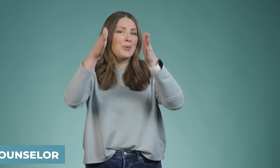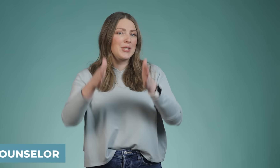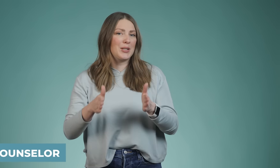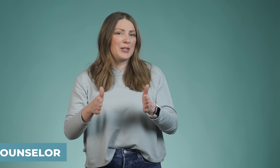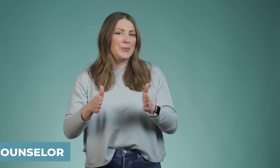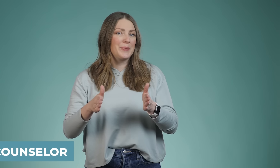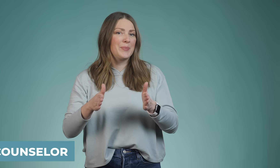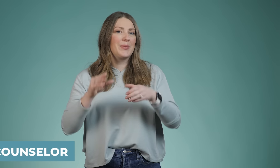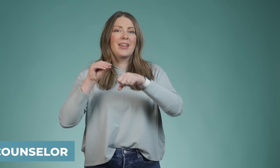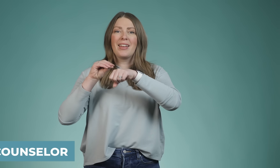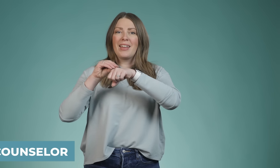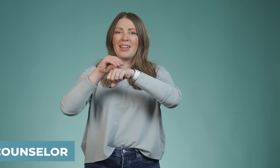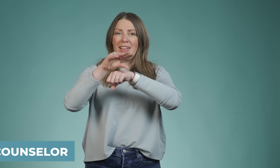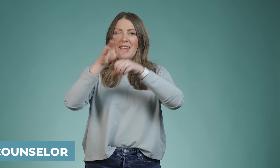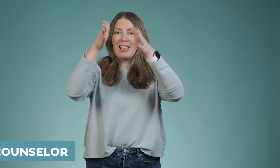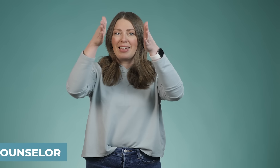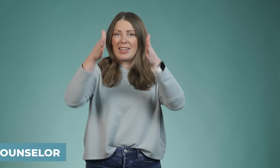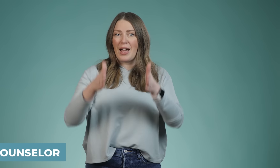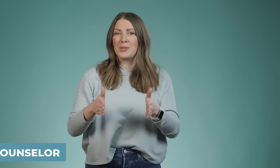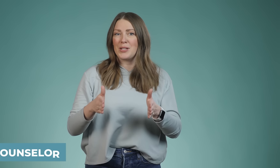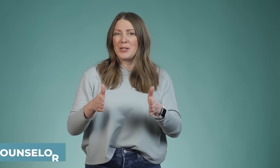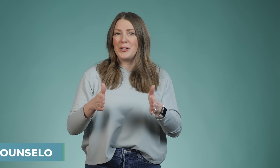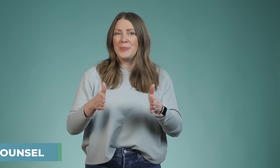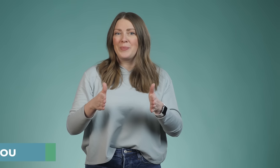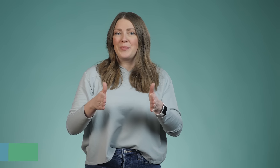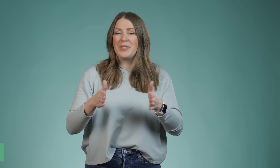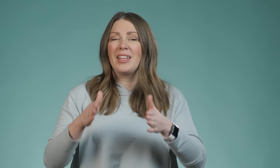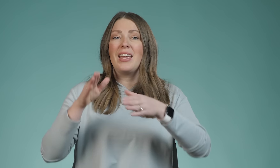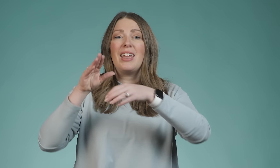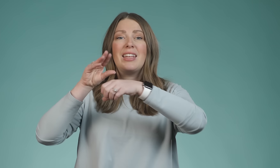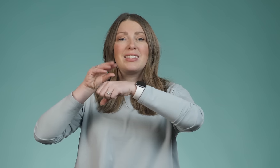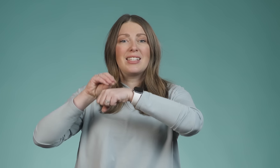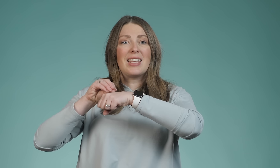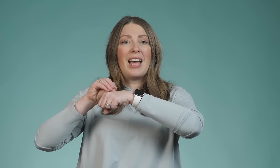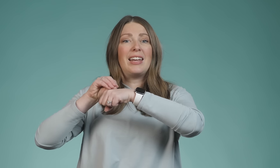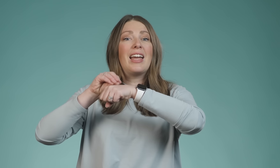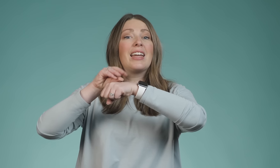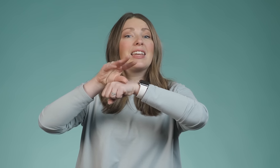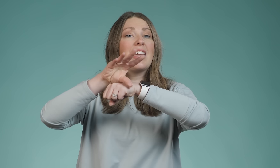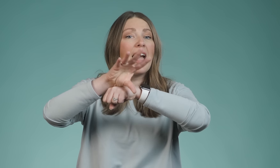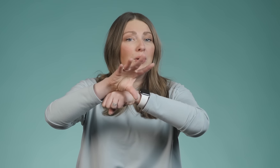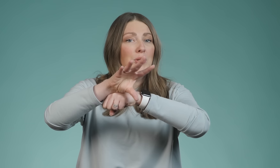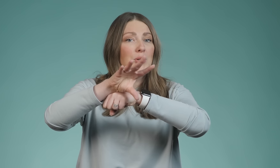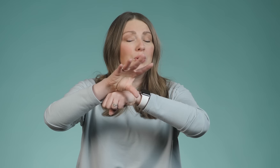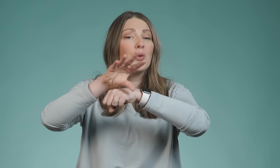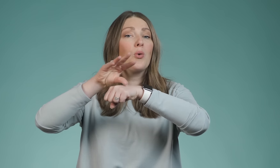Counselor. It's the sign. Counsel.